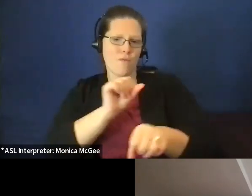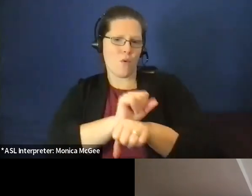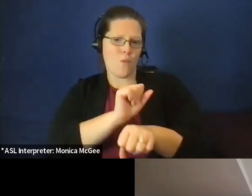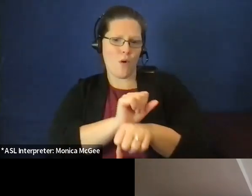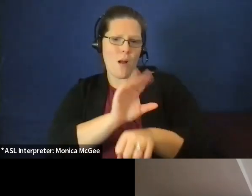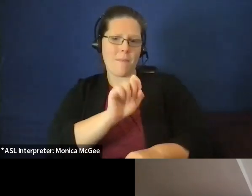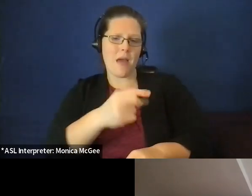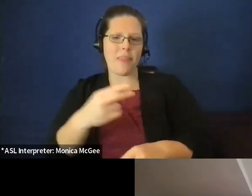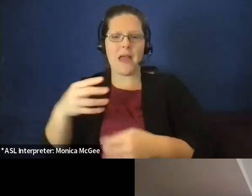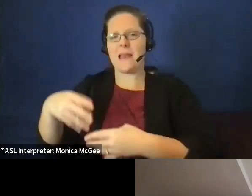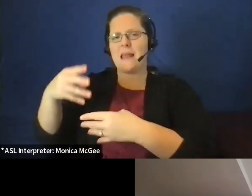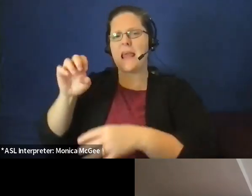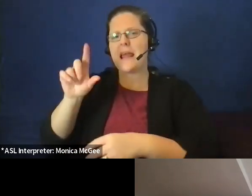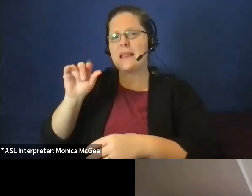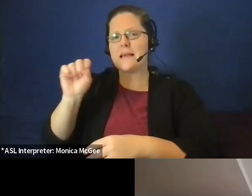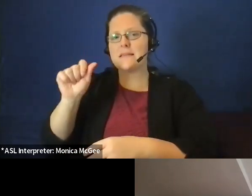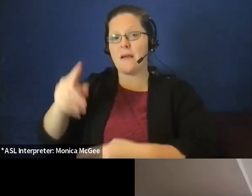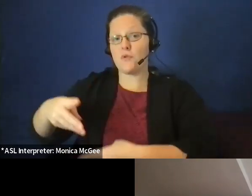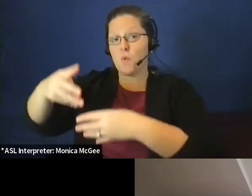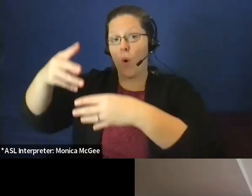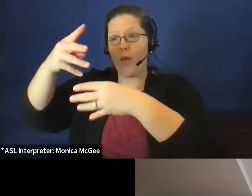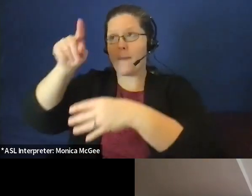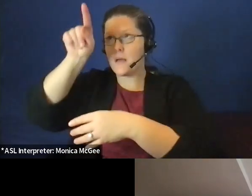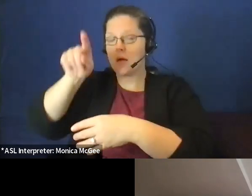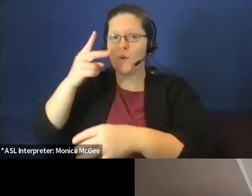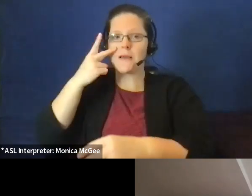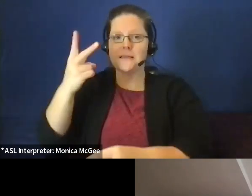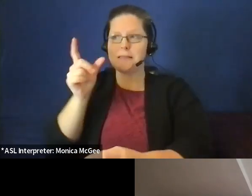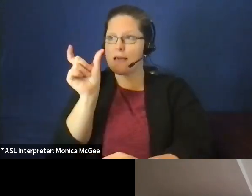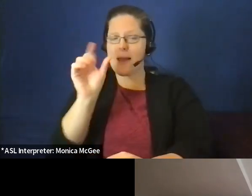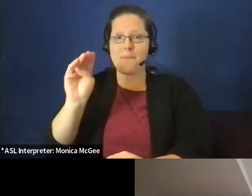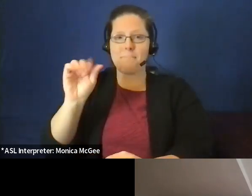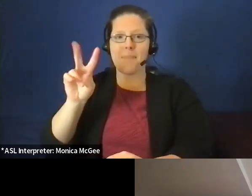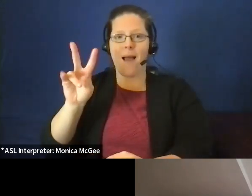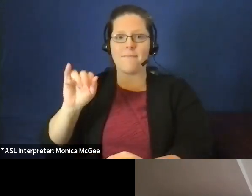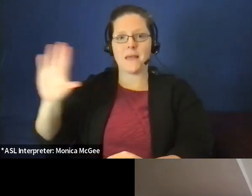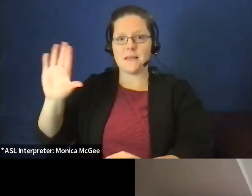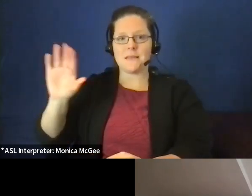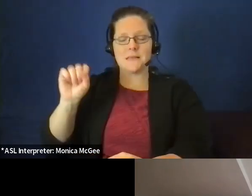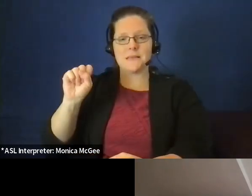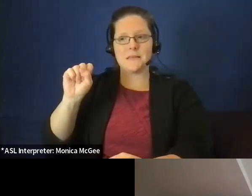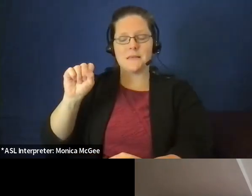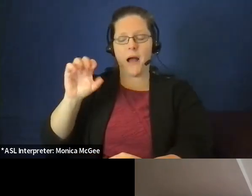that they have emergency preparedness included in their North Carolina SPIL.